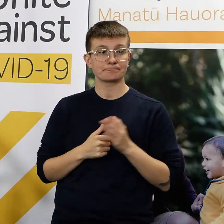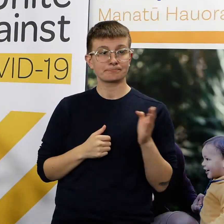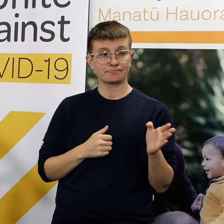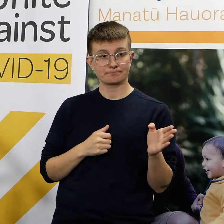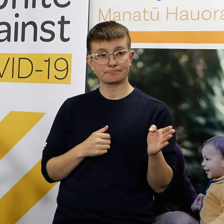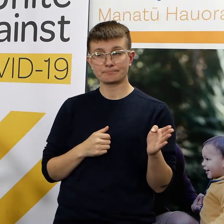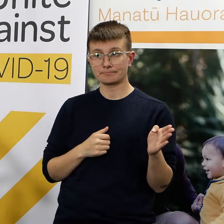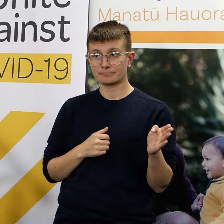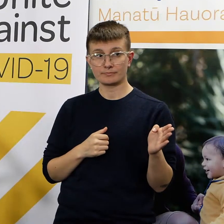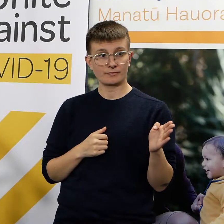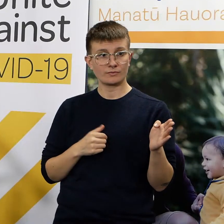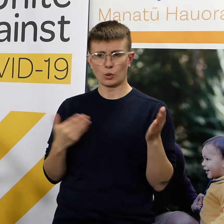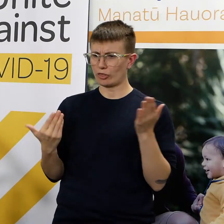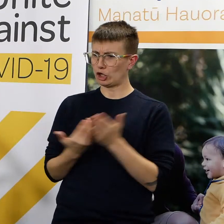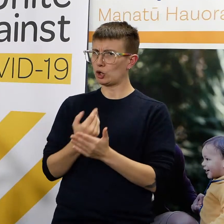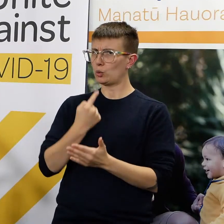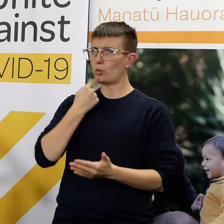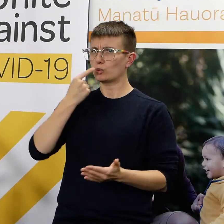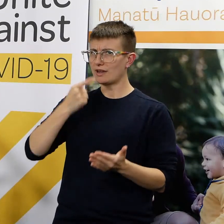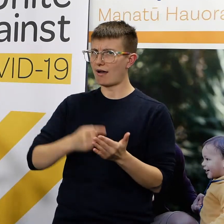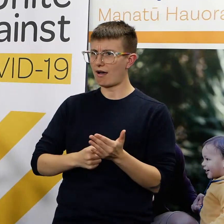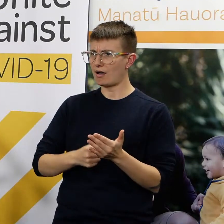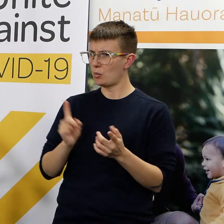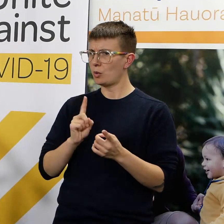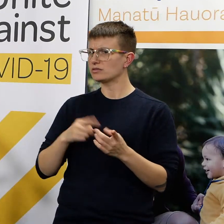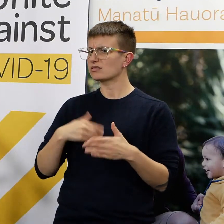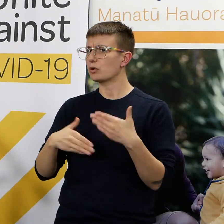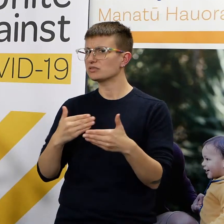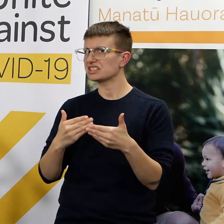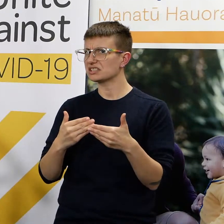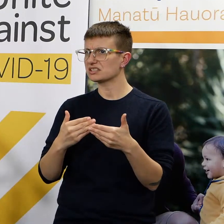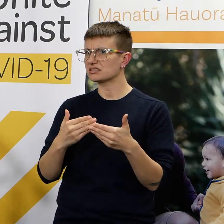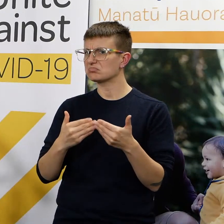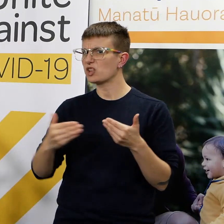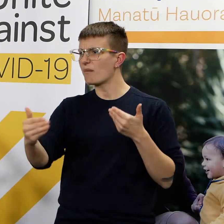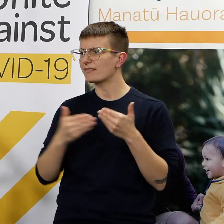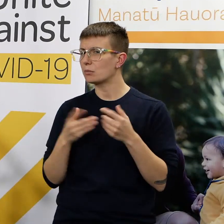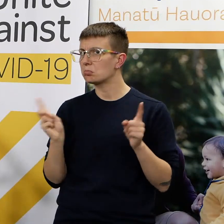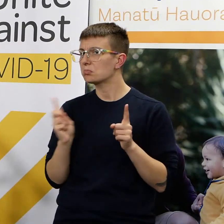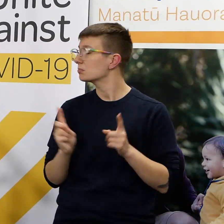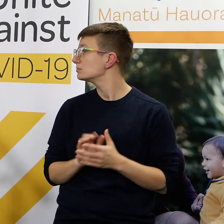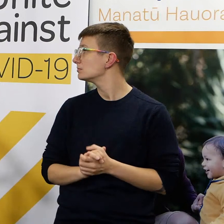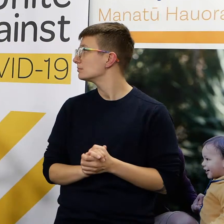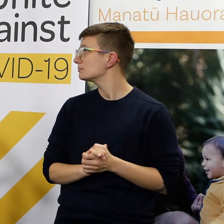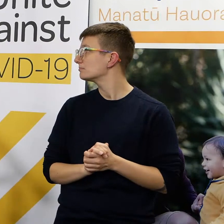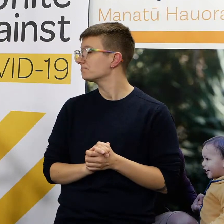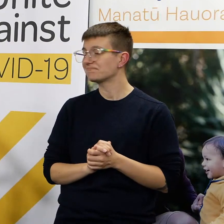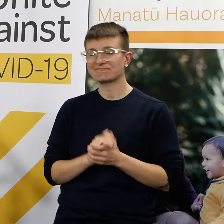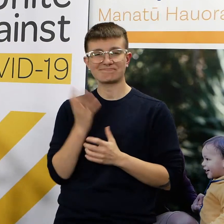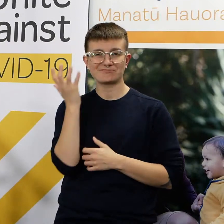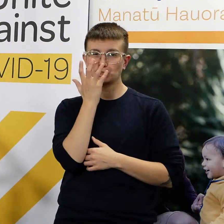how quickly can you get it So I don't sorry have the detail around the process,